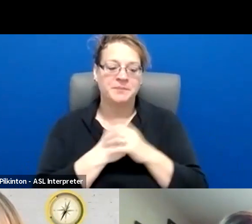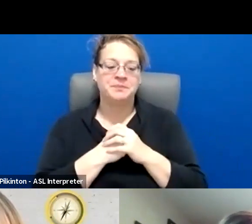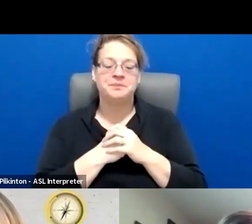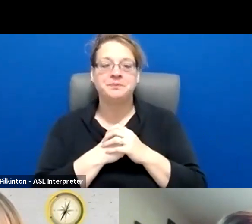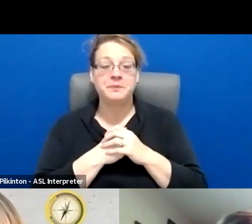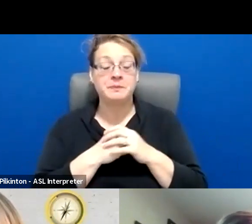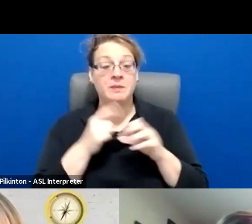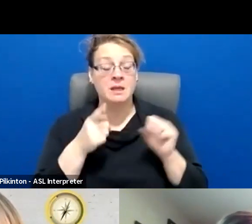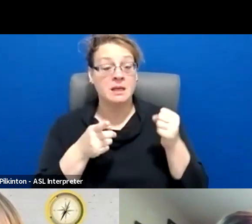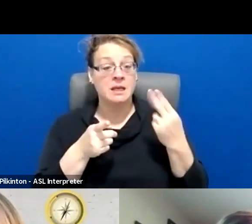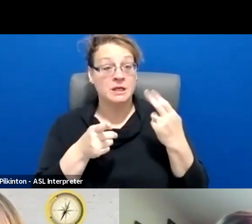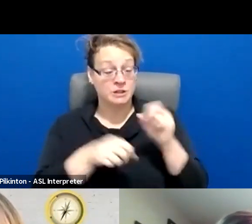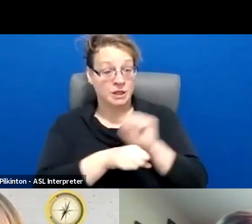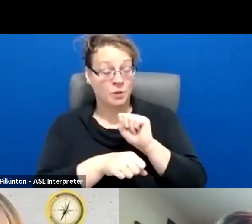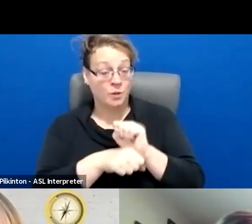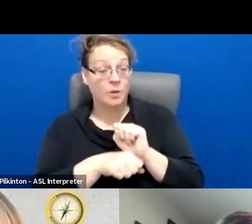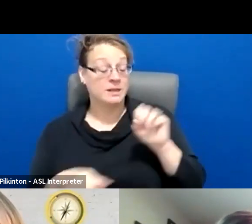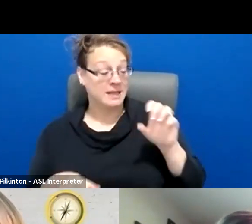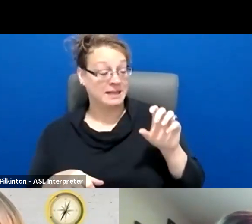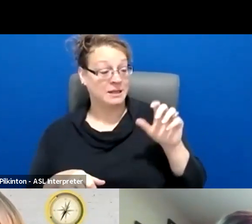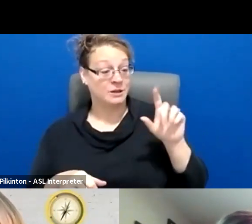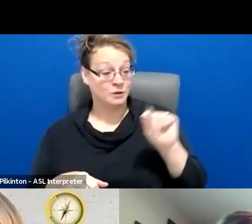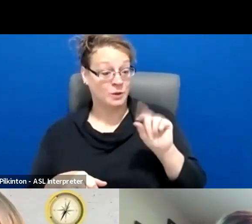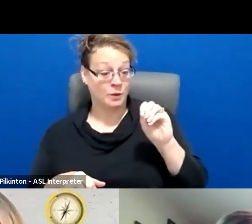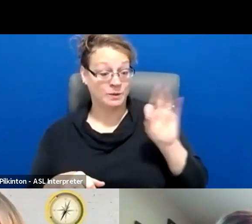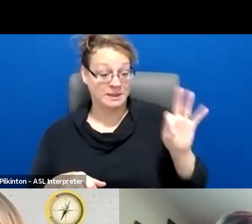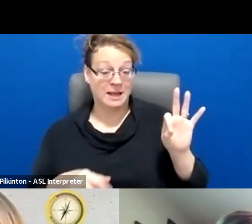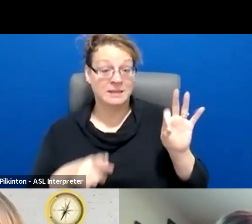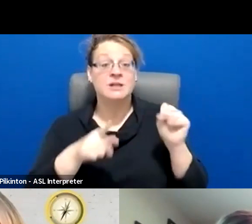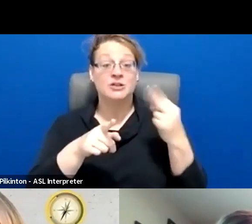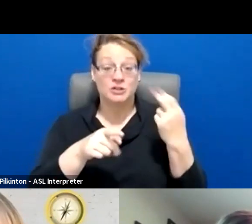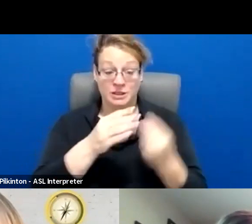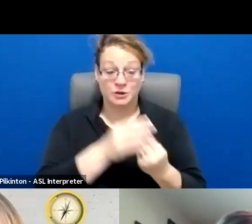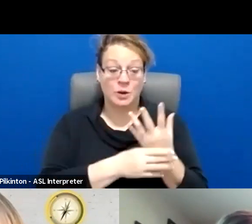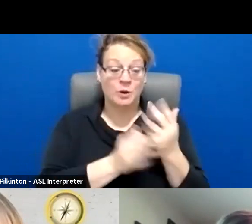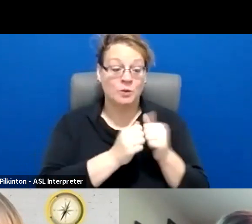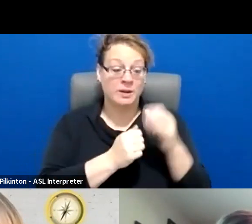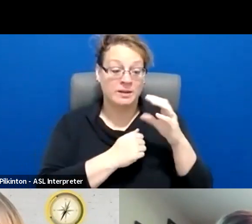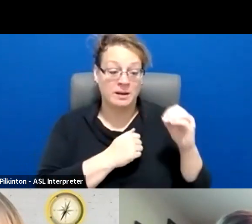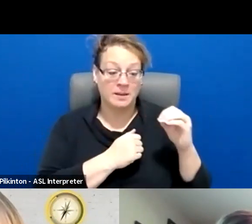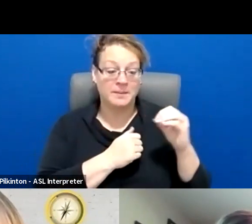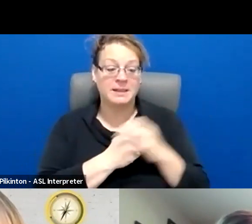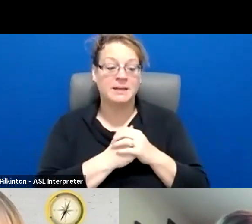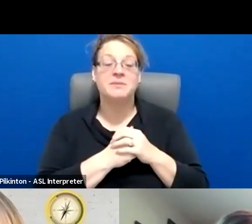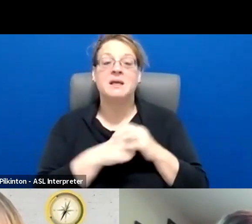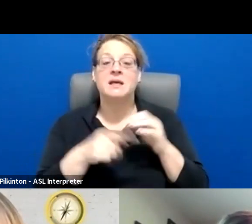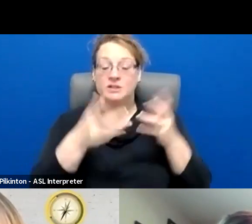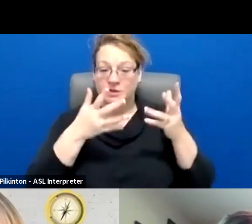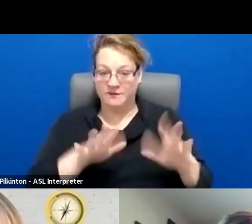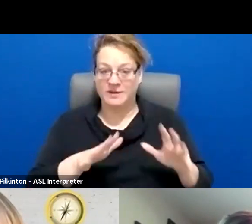In her role she counsels 13 neuro-divergent employees who work and live in Nashville.